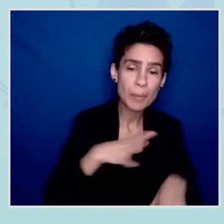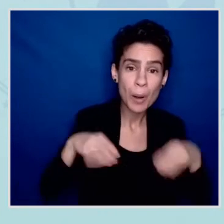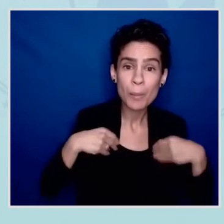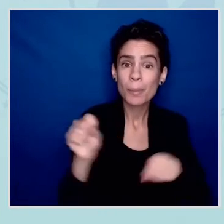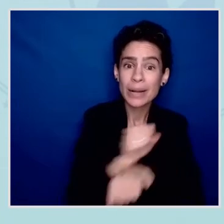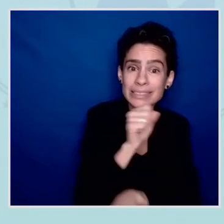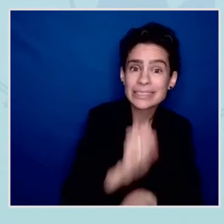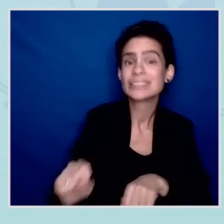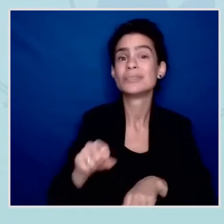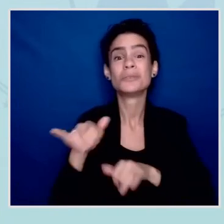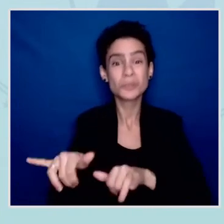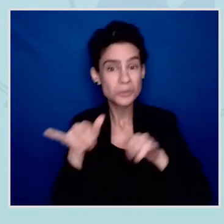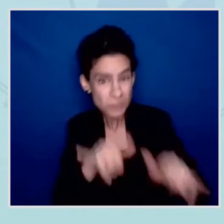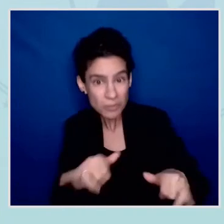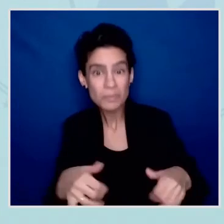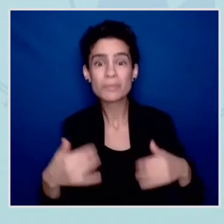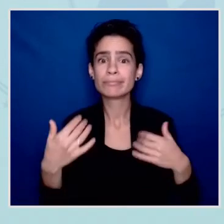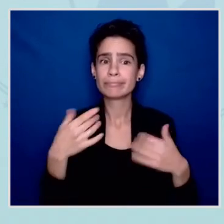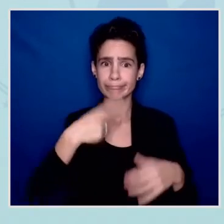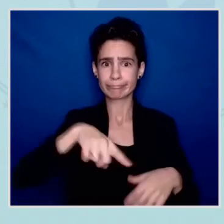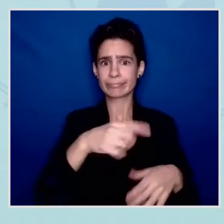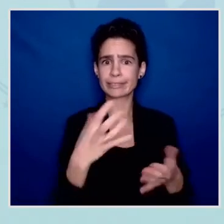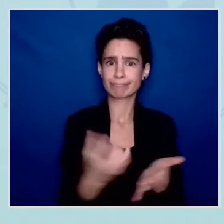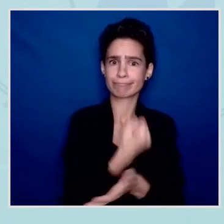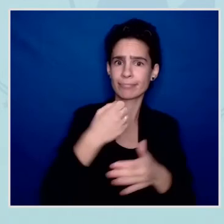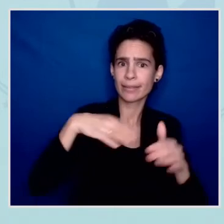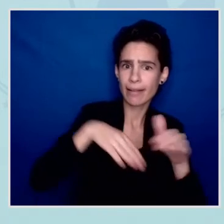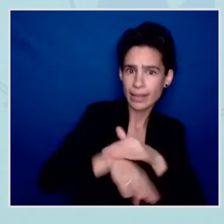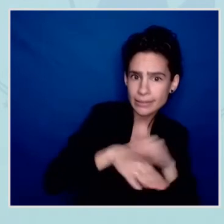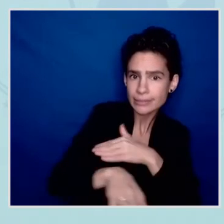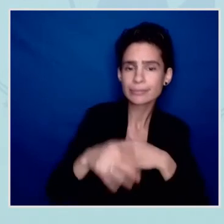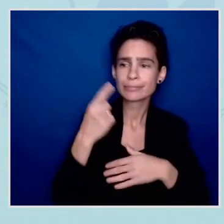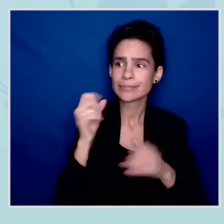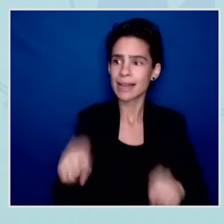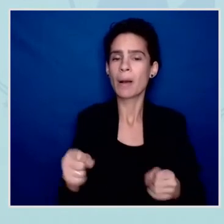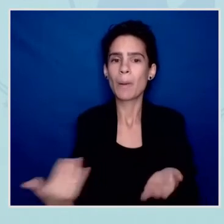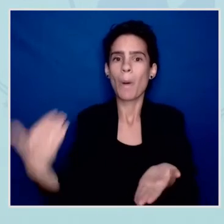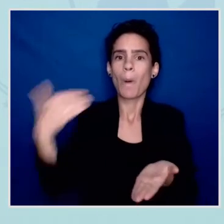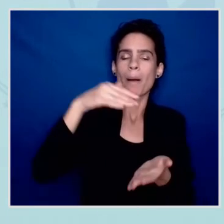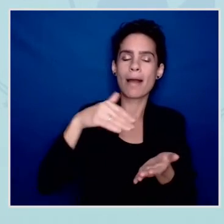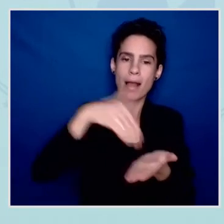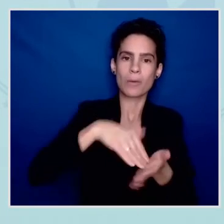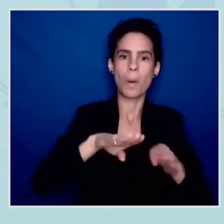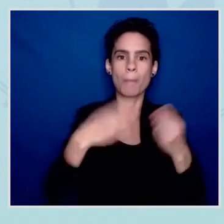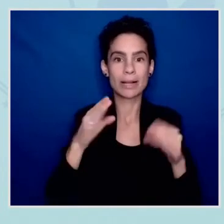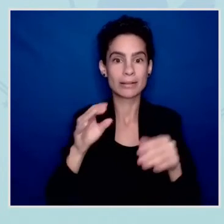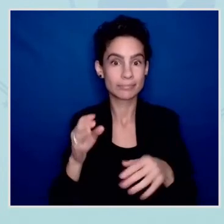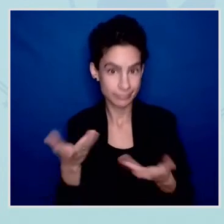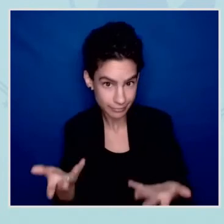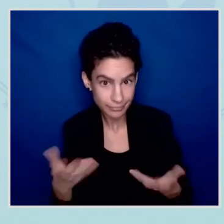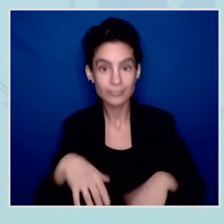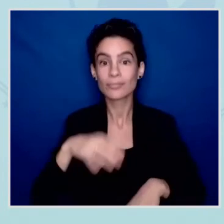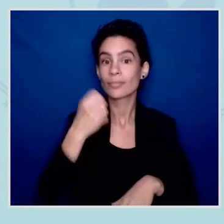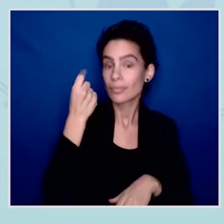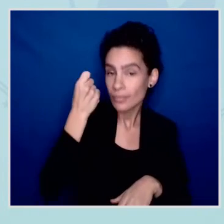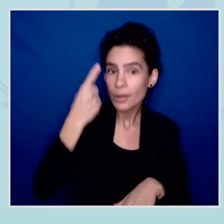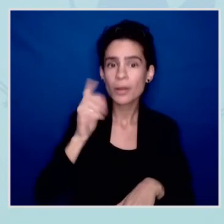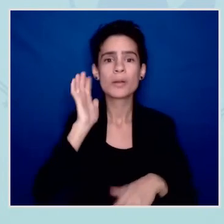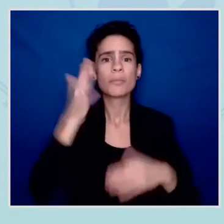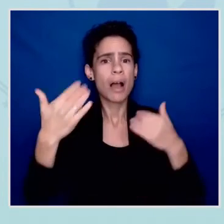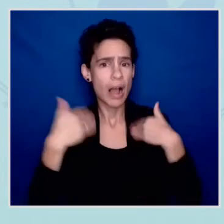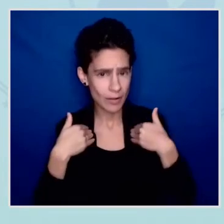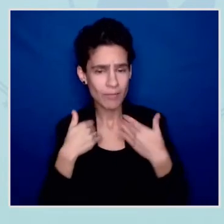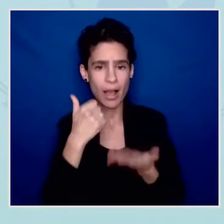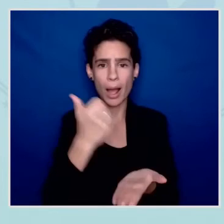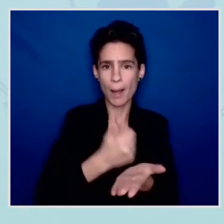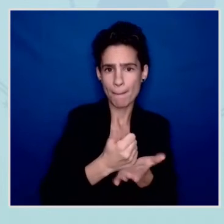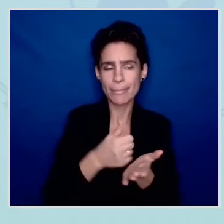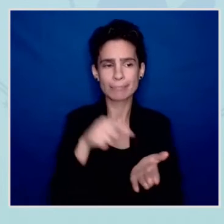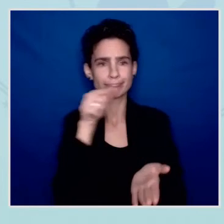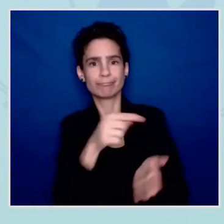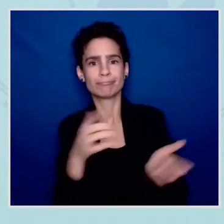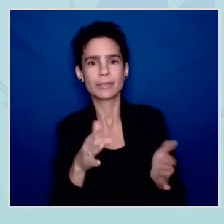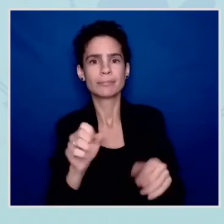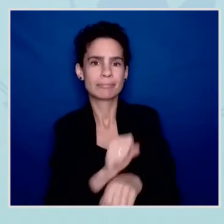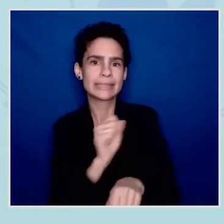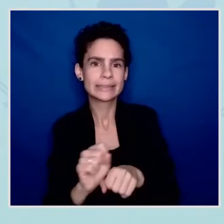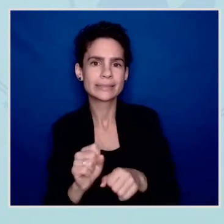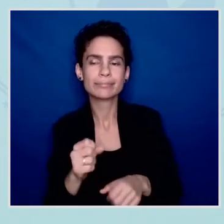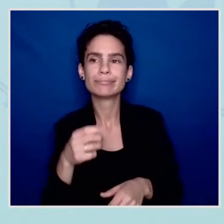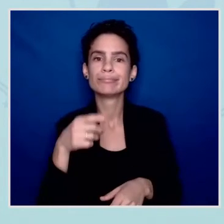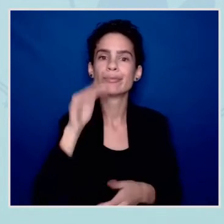FAULT OF THEIR OWN.